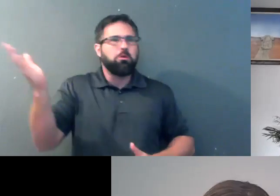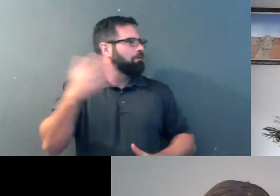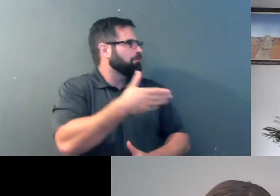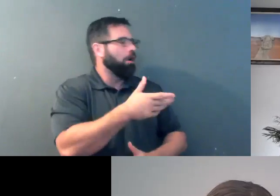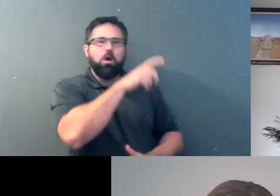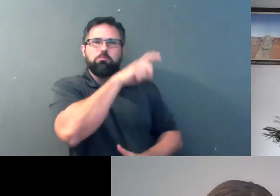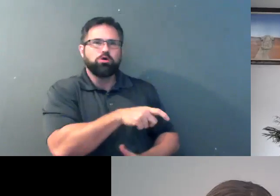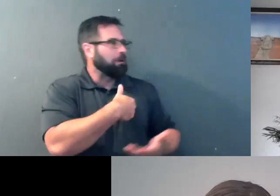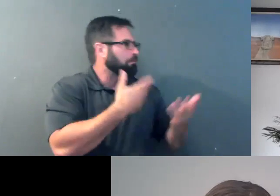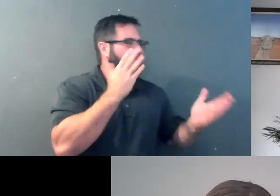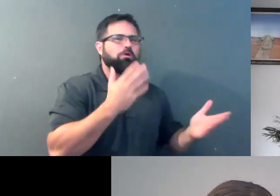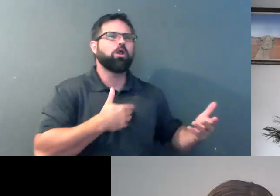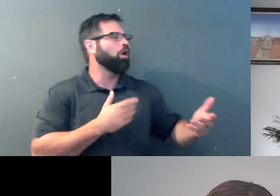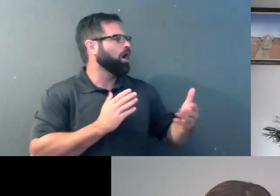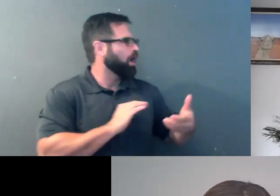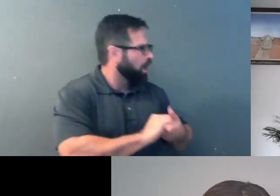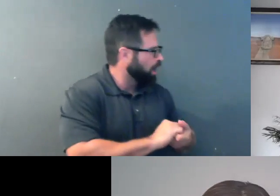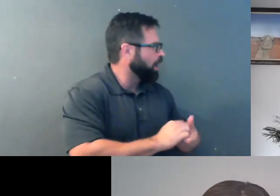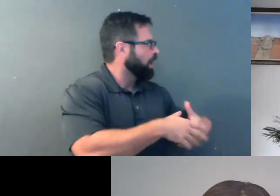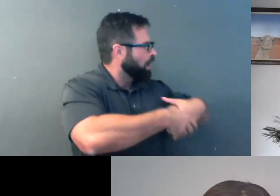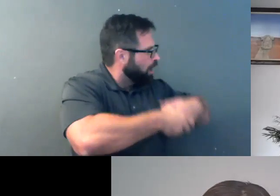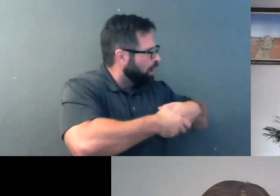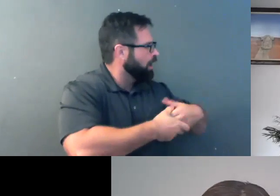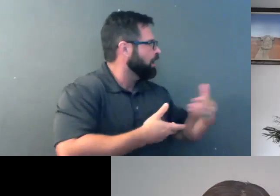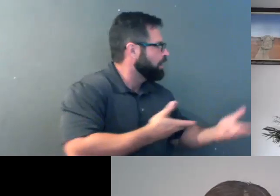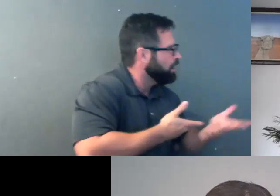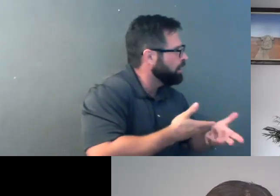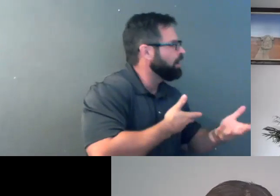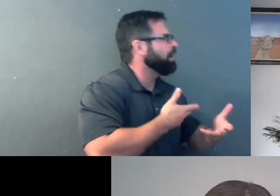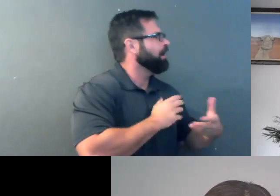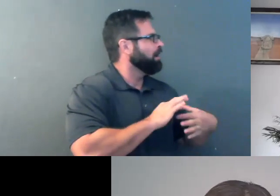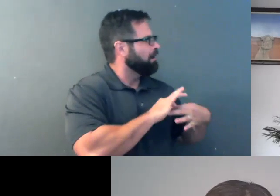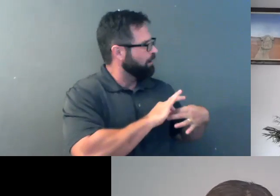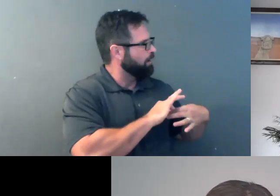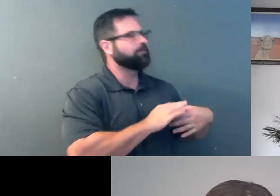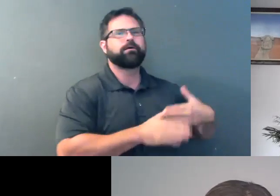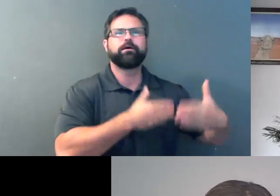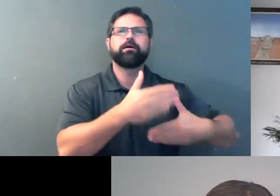creating those connections i think is key um i think capacity building we've already mentioned